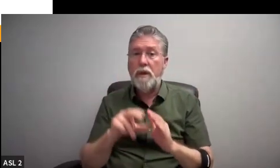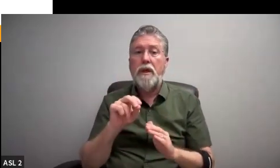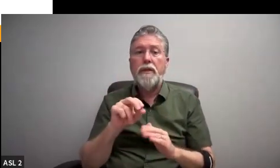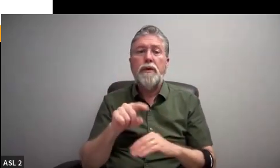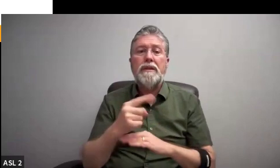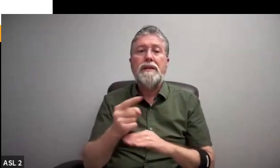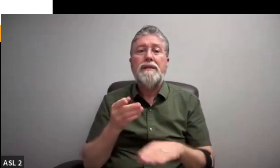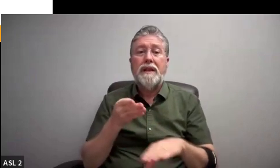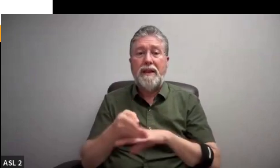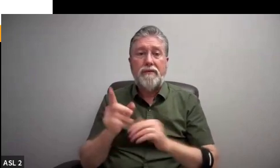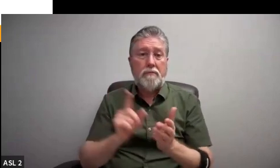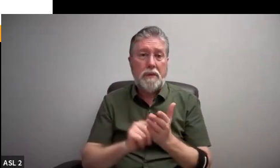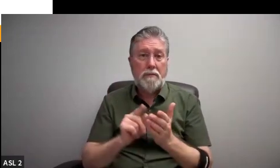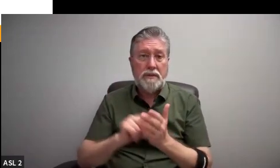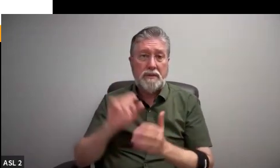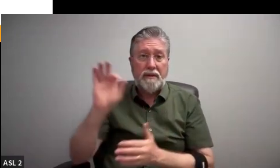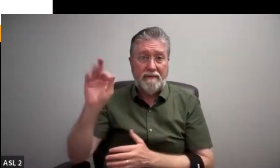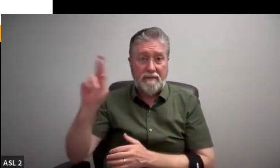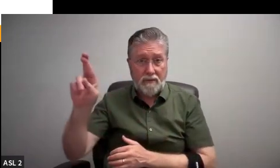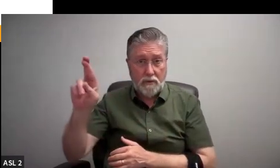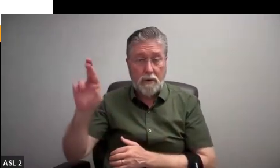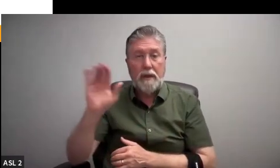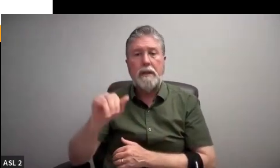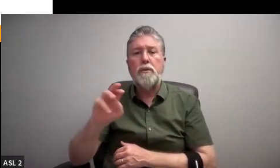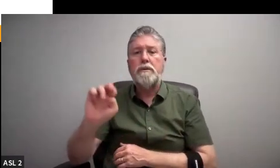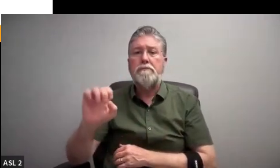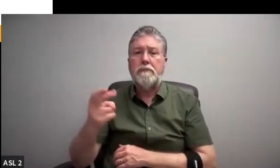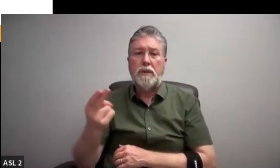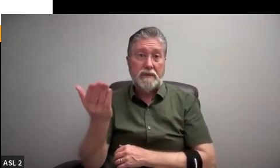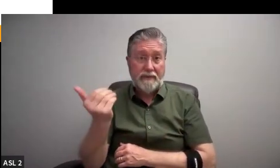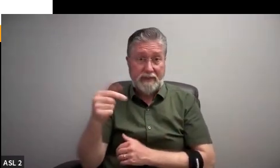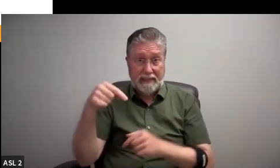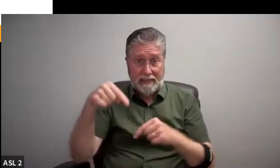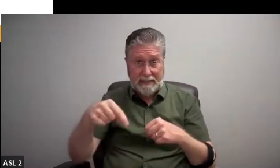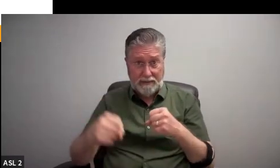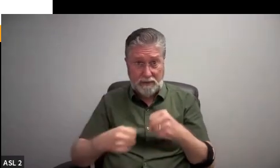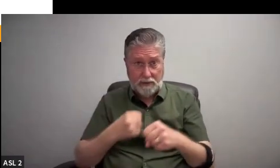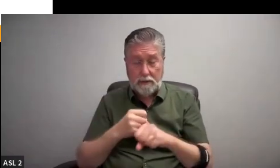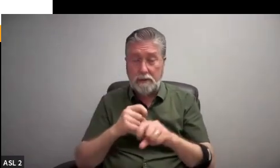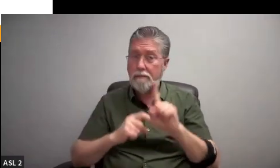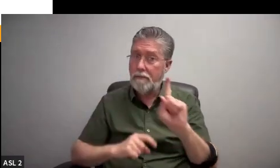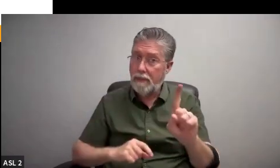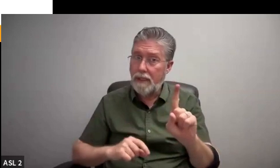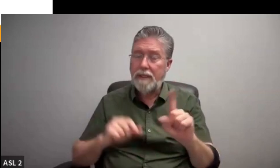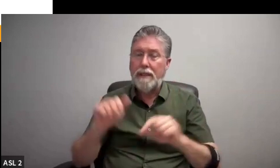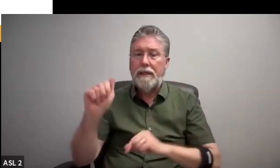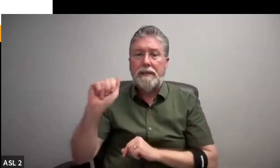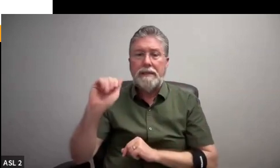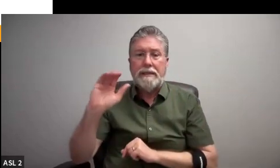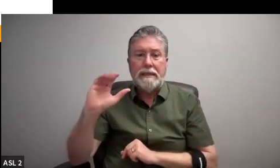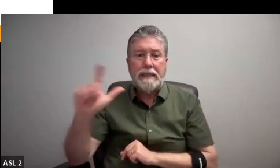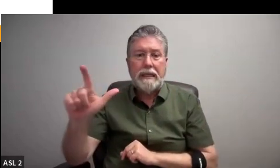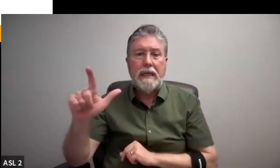Register which was March 15th of this year. However, ACL, as we have relayed previously,